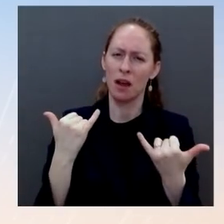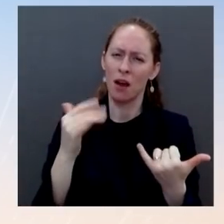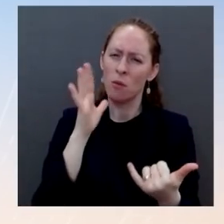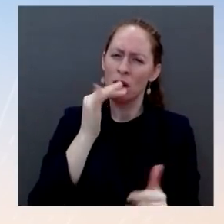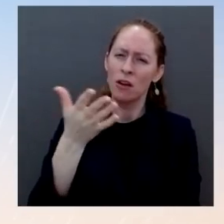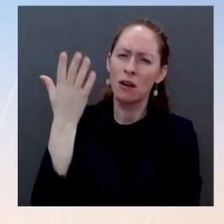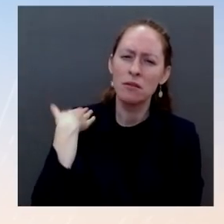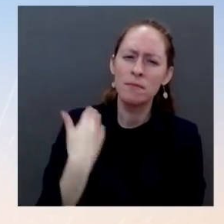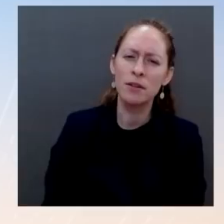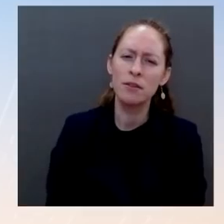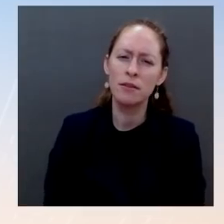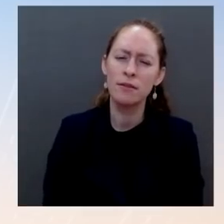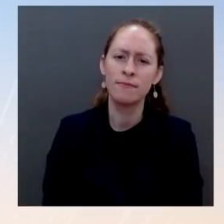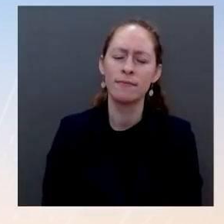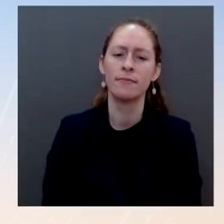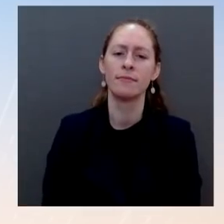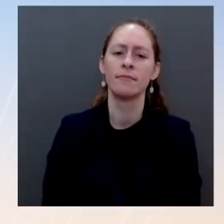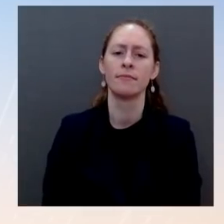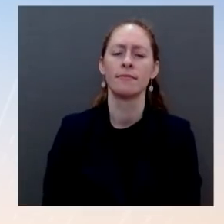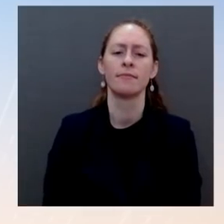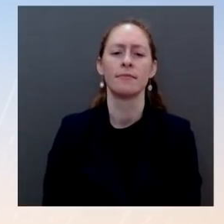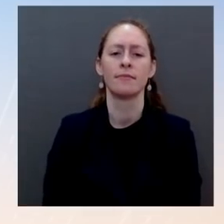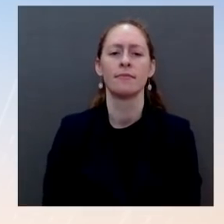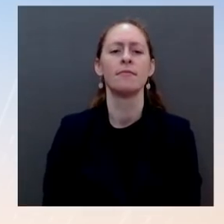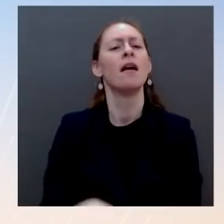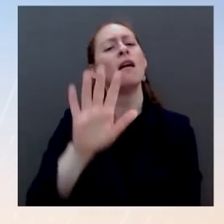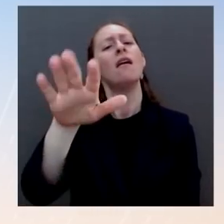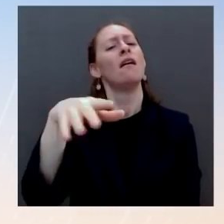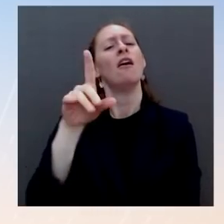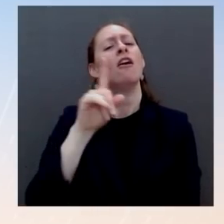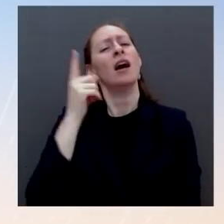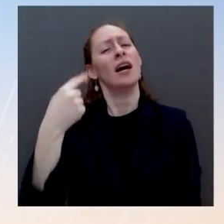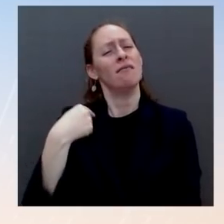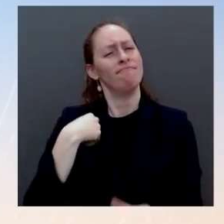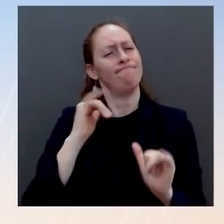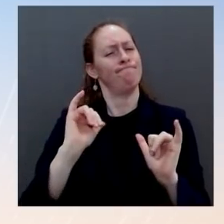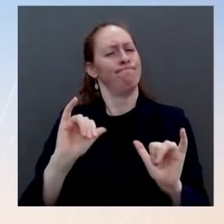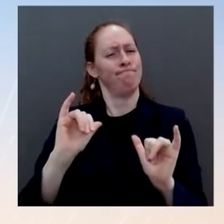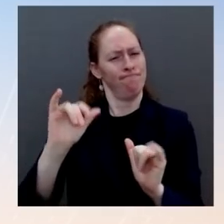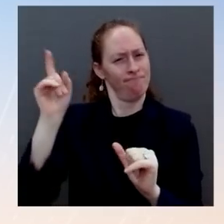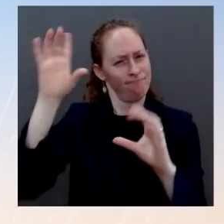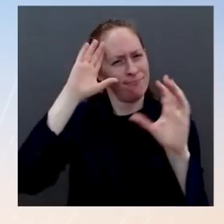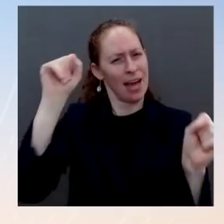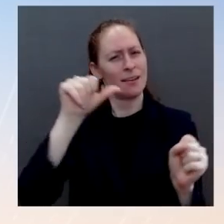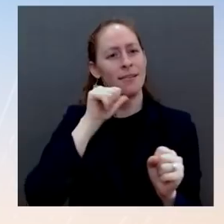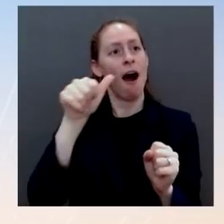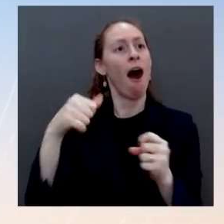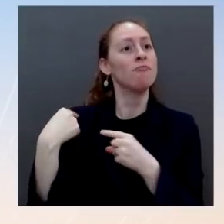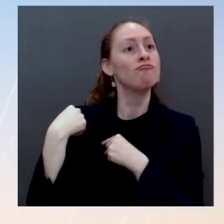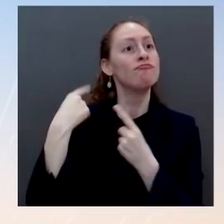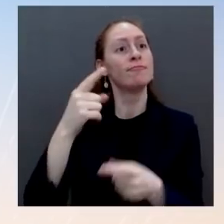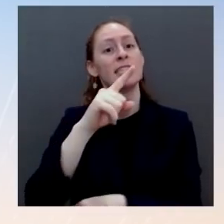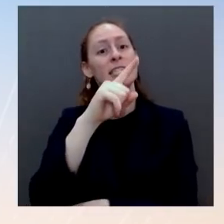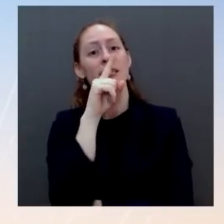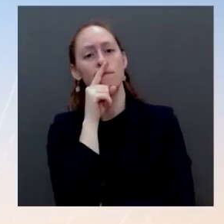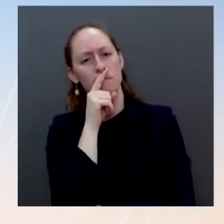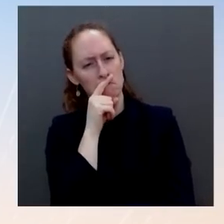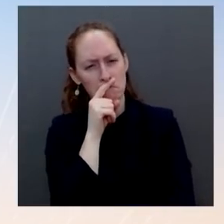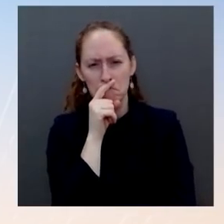from making clear about the need to protect our democracy, to protect the fundamental right to vote, which he feels is a key part of that.